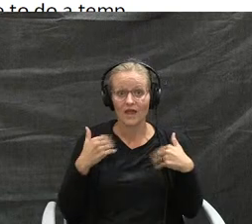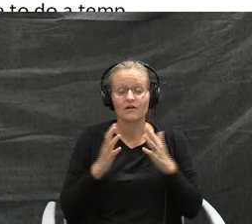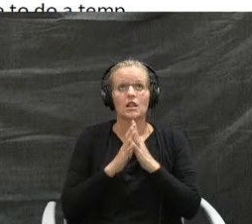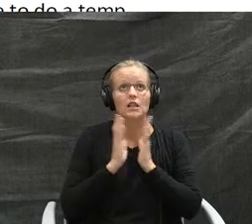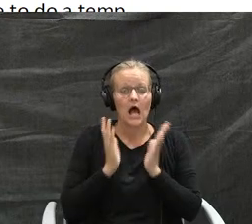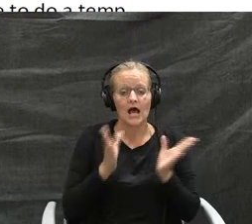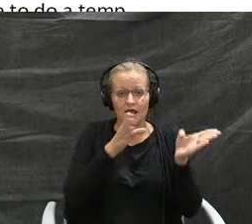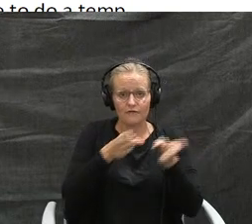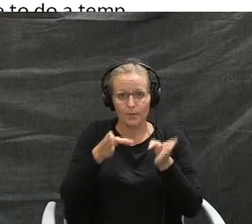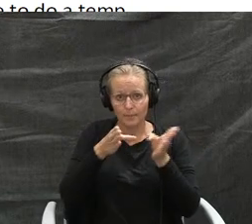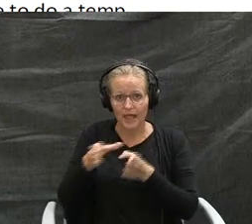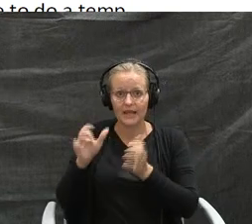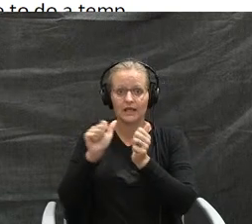communications over the next few days.